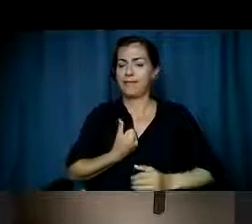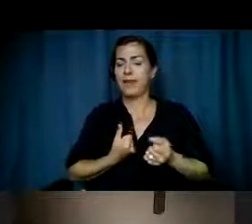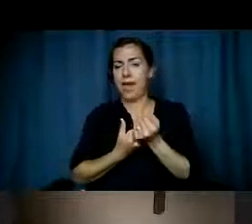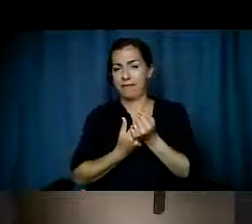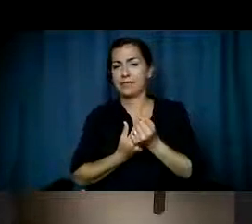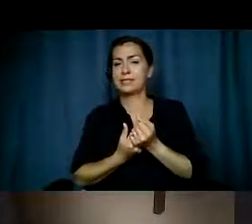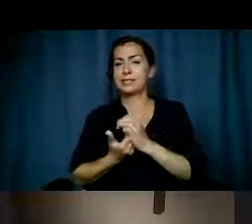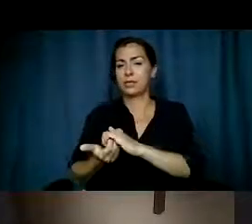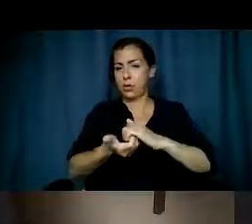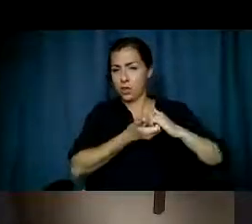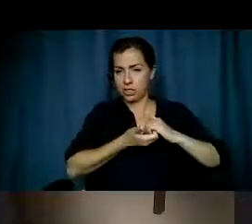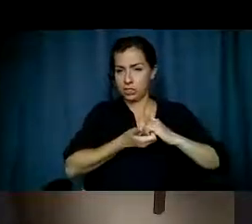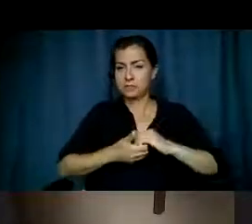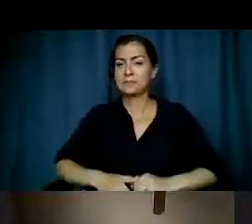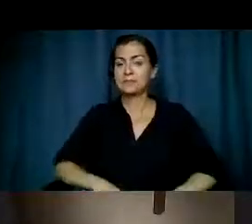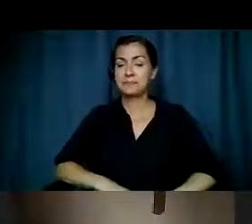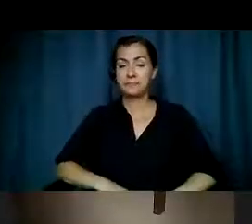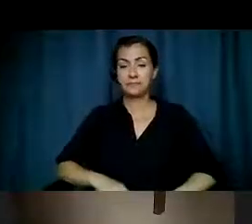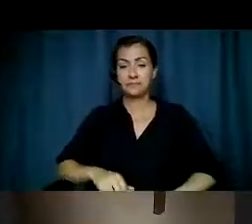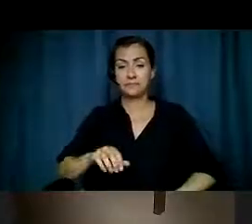inclusion in society. Voting is an important part of that